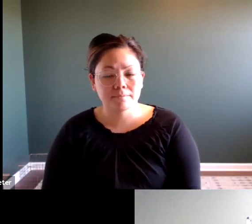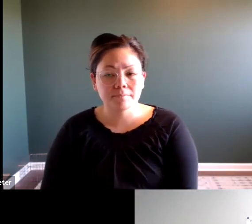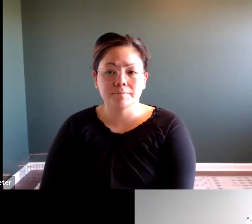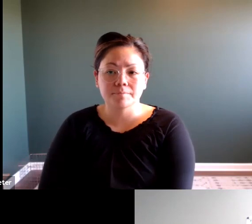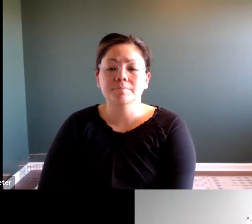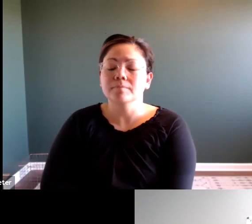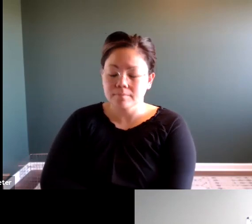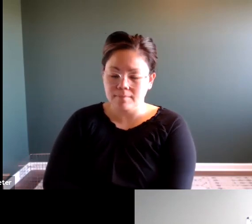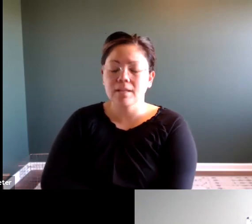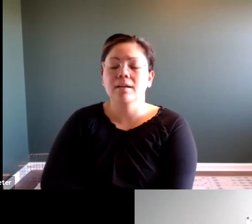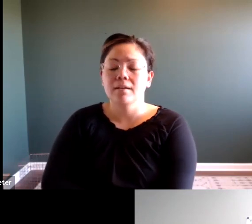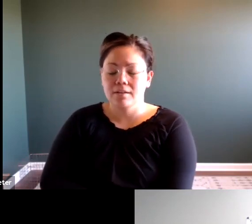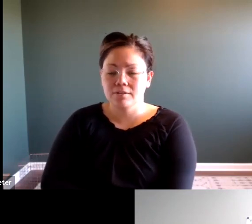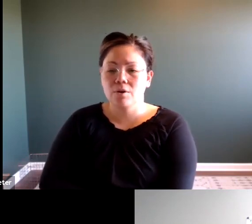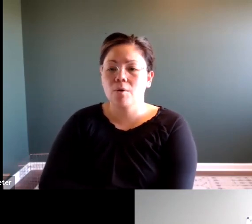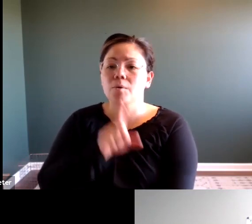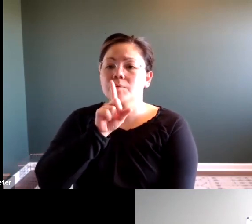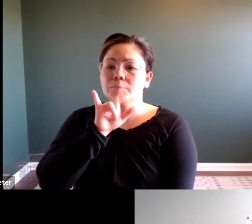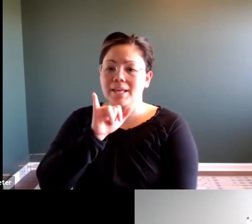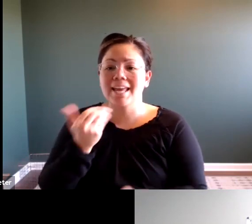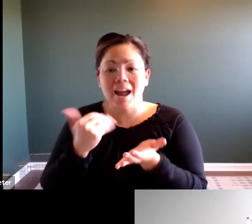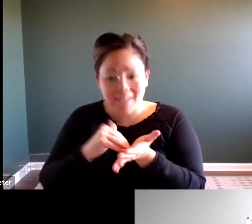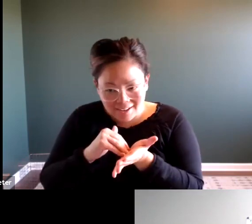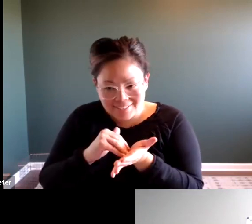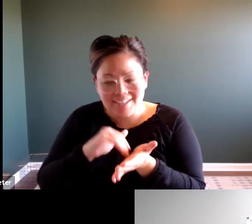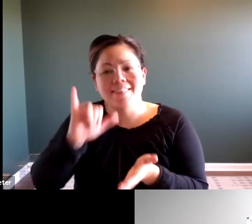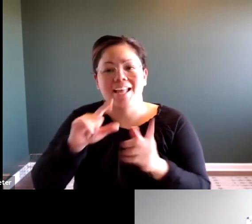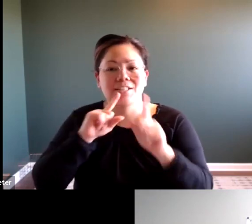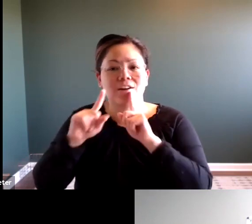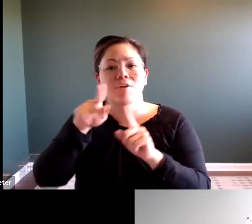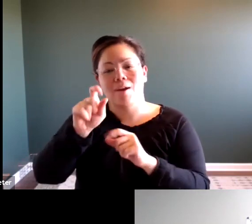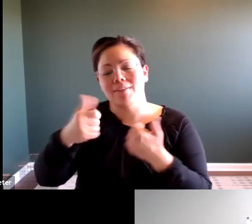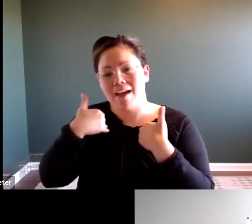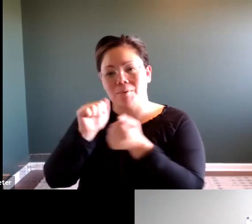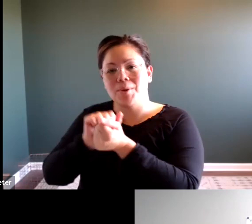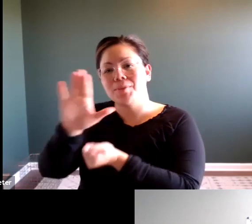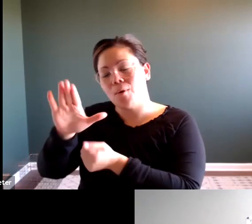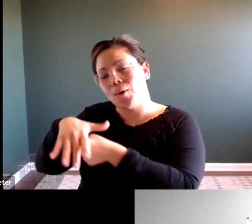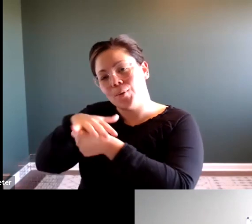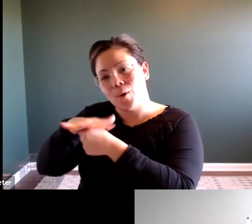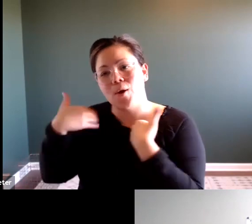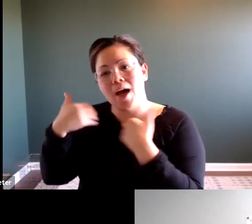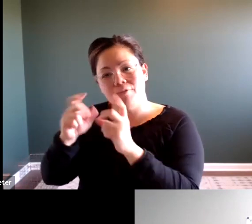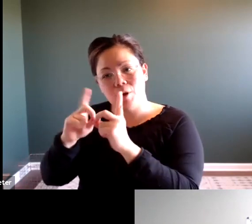Yeah, so I think that really, again that is a conversation with your local health department that if you have a venue that have different rooms